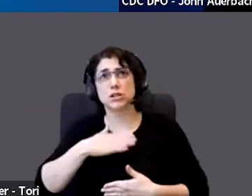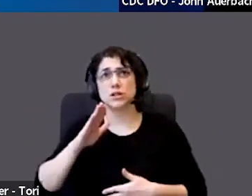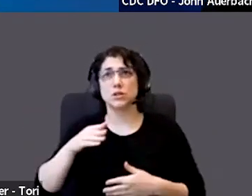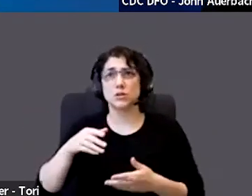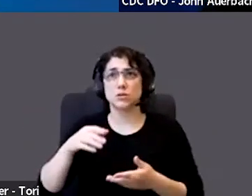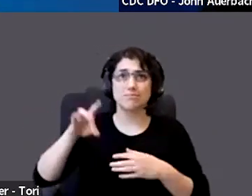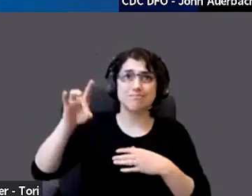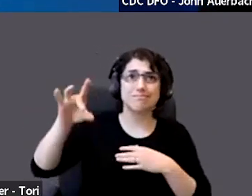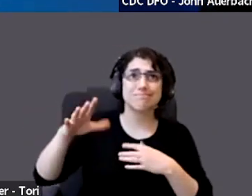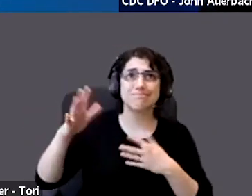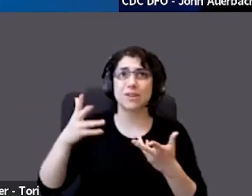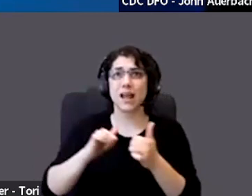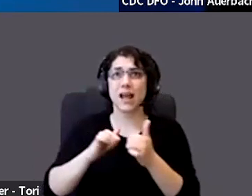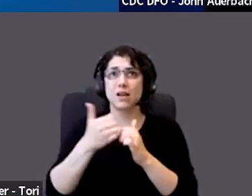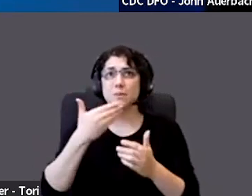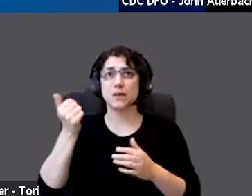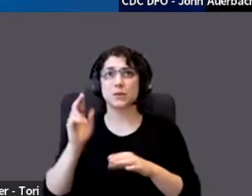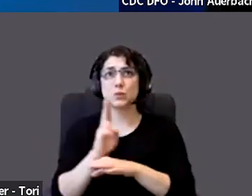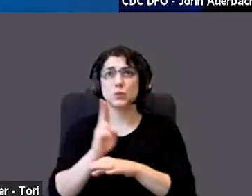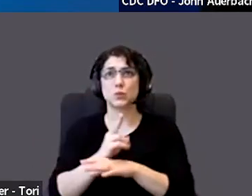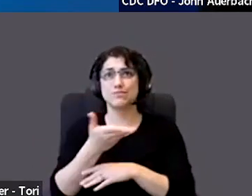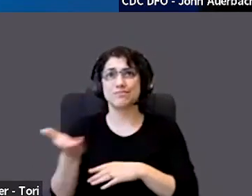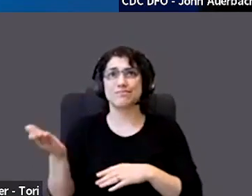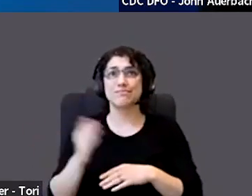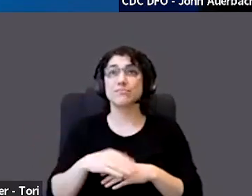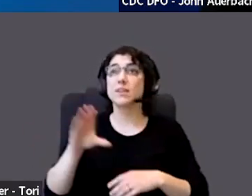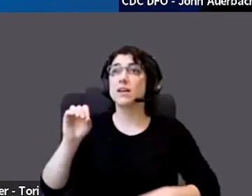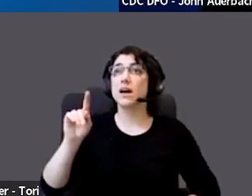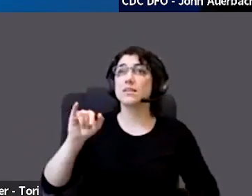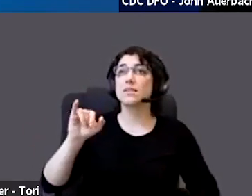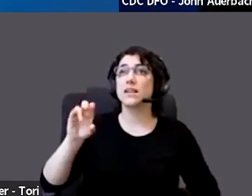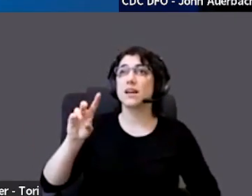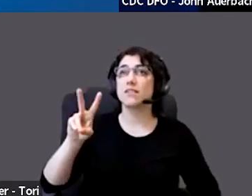Great. Octavio. Yes, Dan, a great presentation.